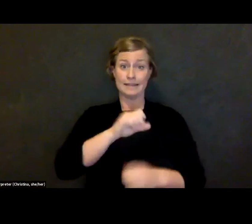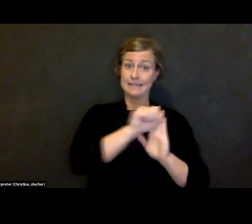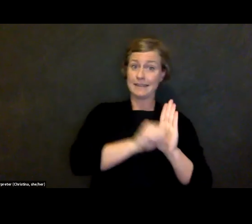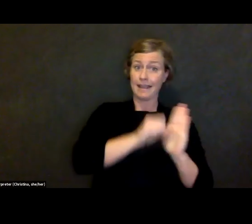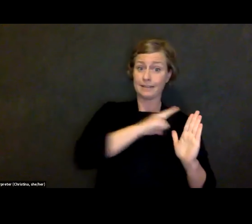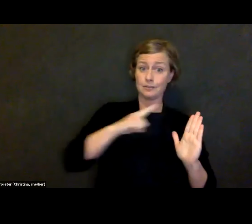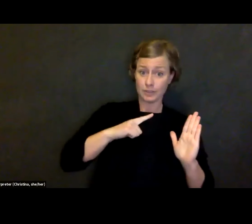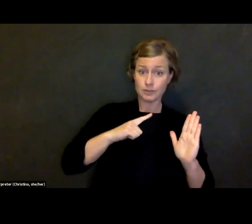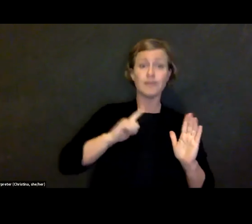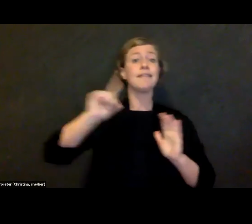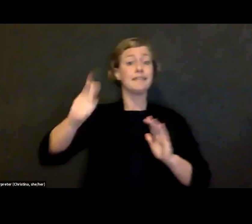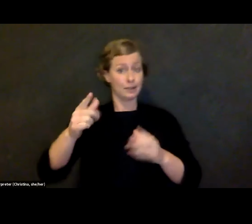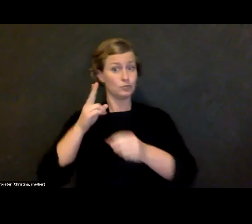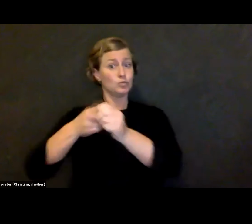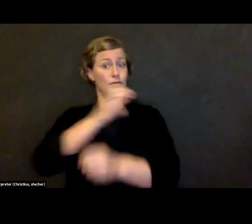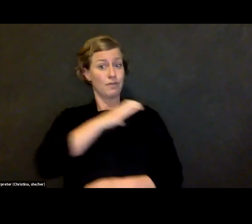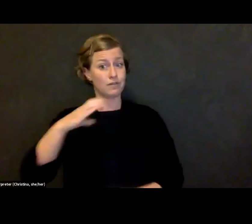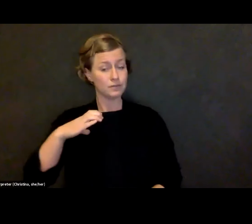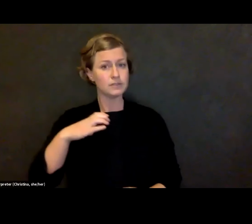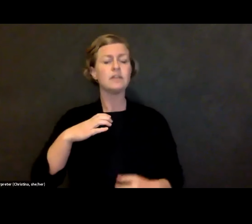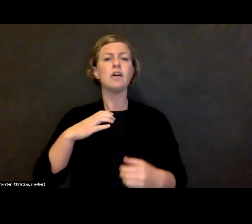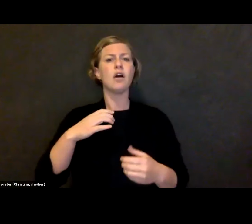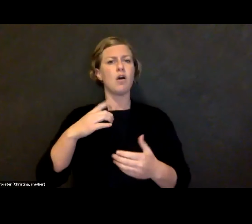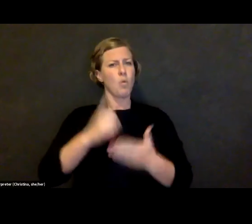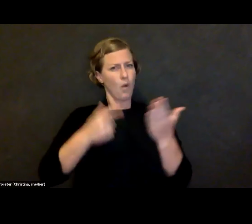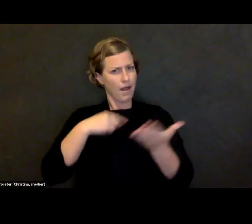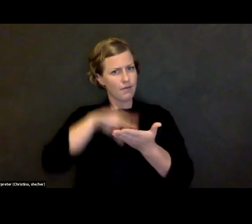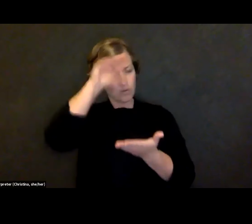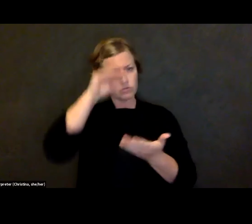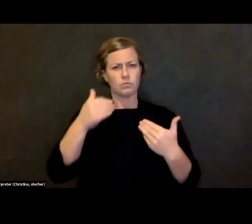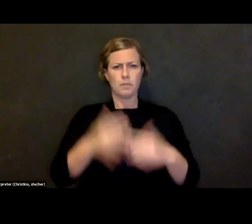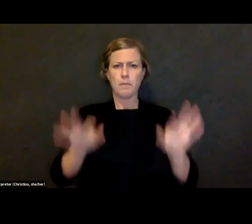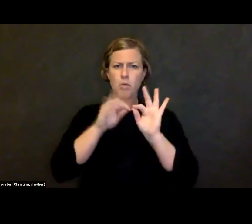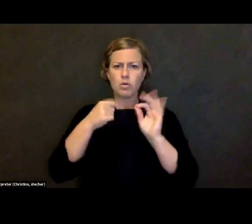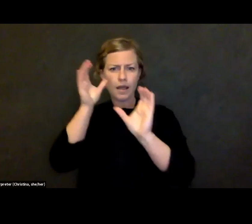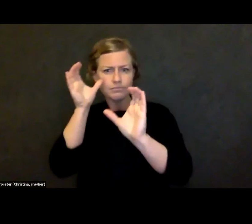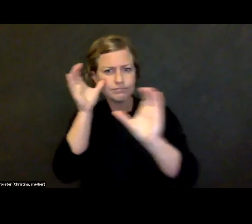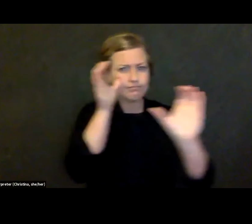process was pretty powerful. So in my work in the state legislature and now in congress, hearing directly from the people